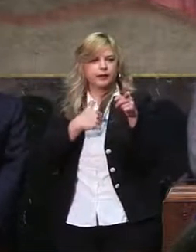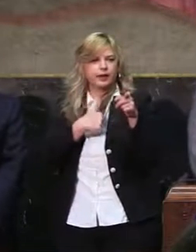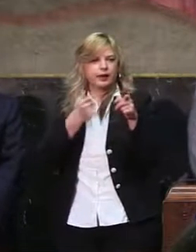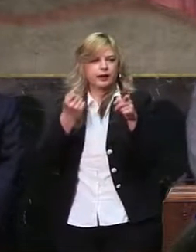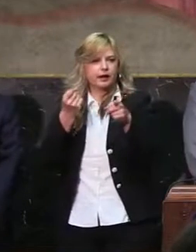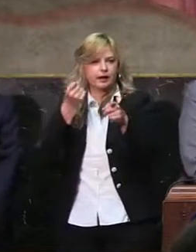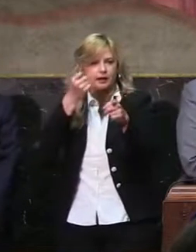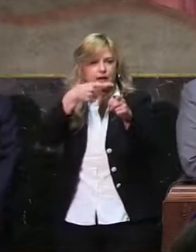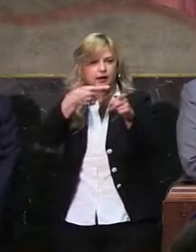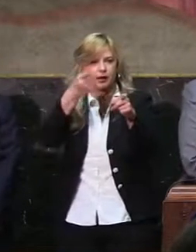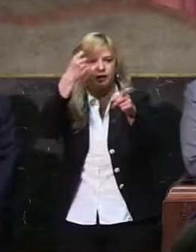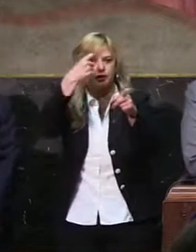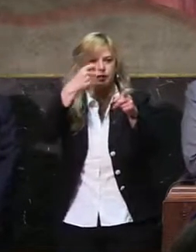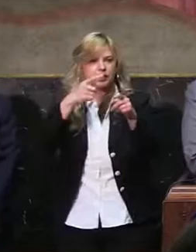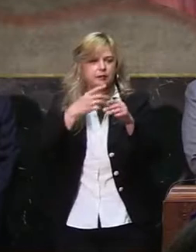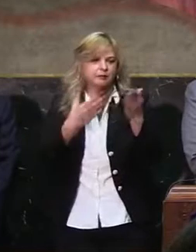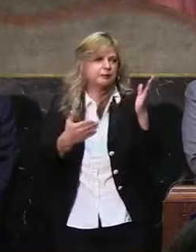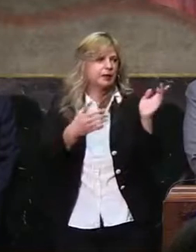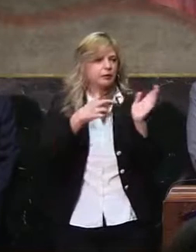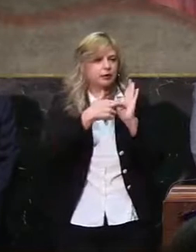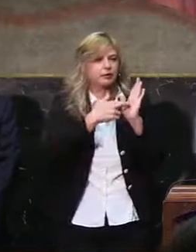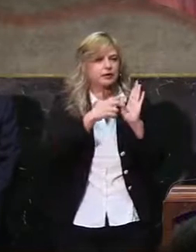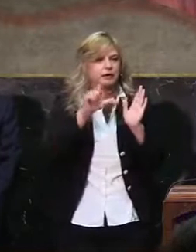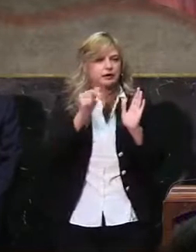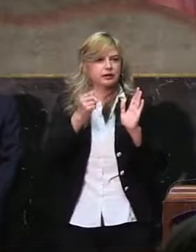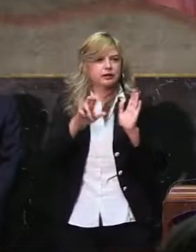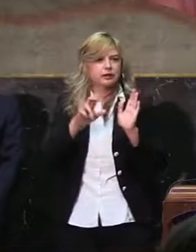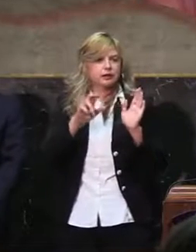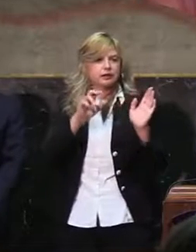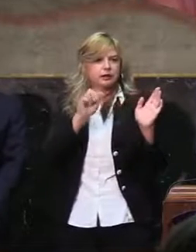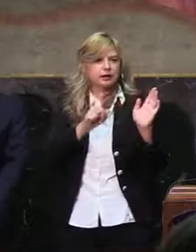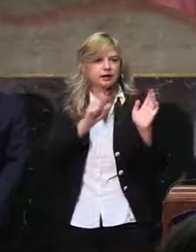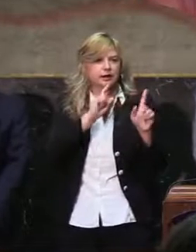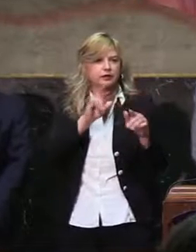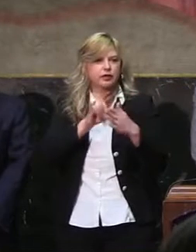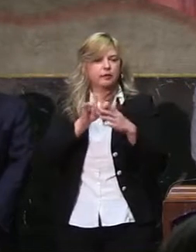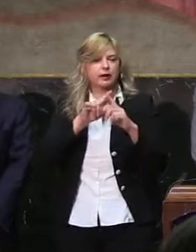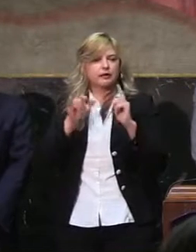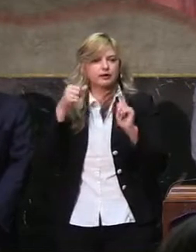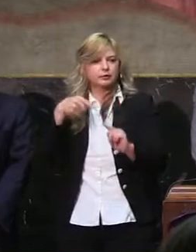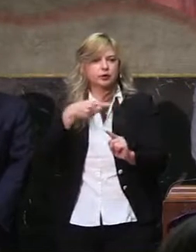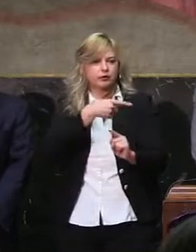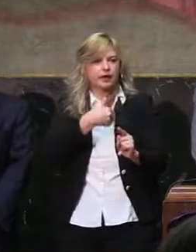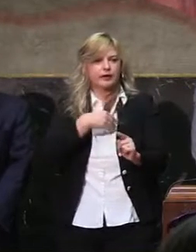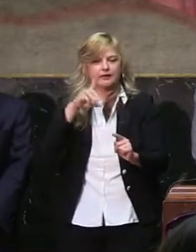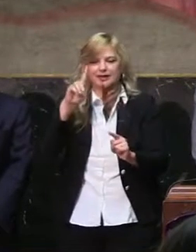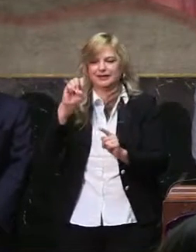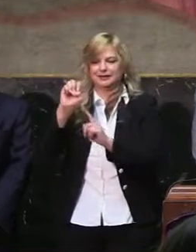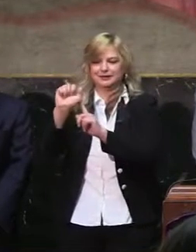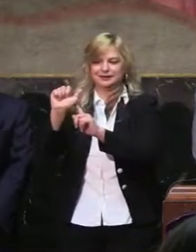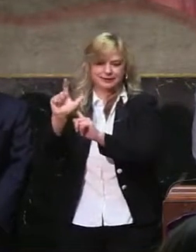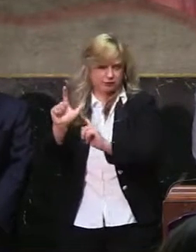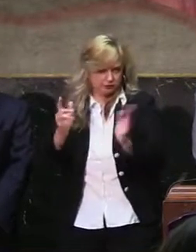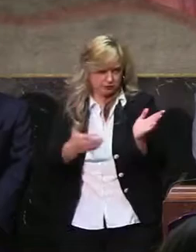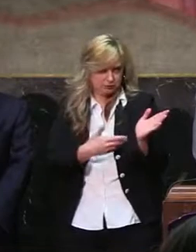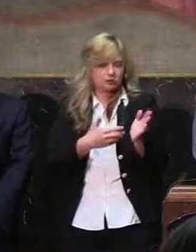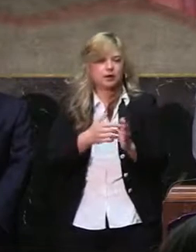but maybe representative [name] can answer this At this point do you guys have a deal and assuming you talked about their how they're actually